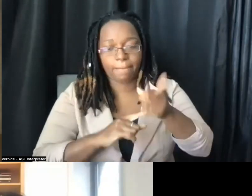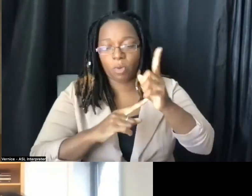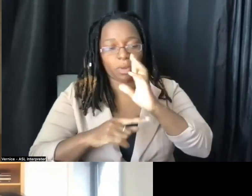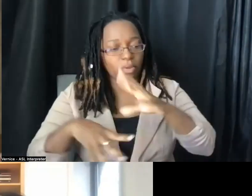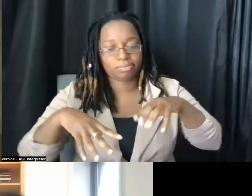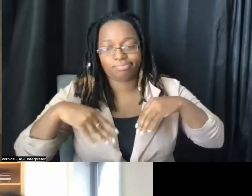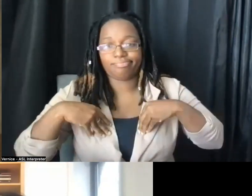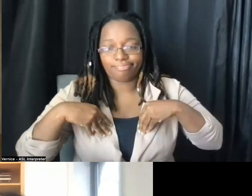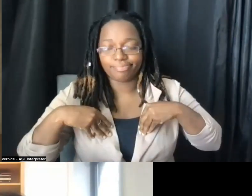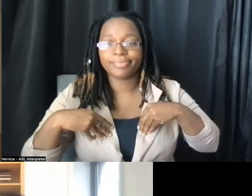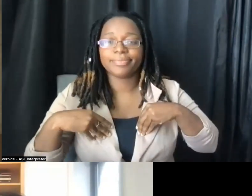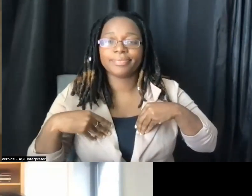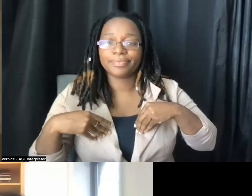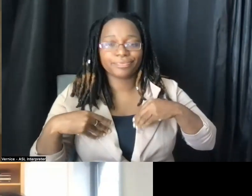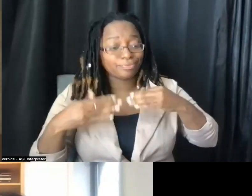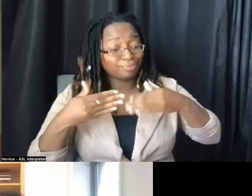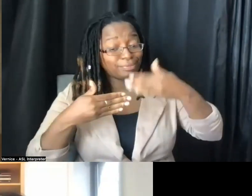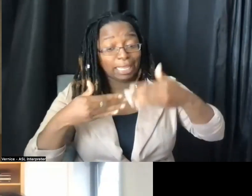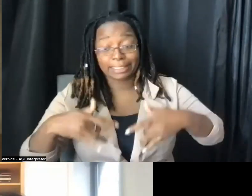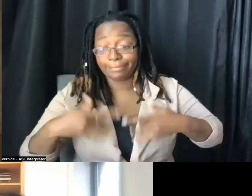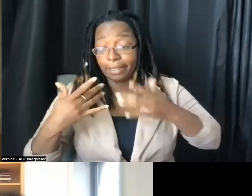just talk to the people here in the moment.